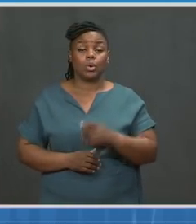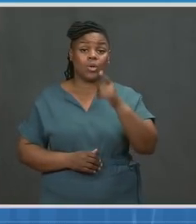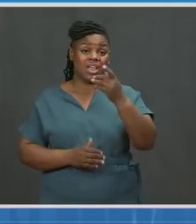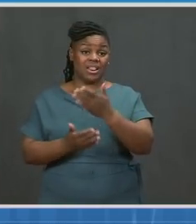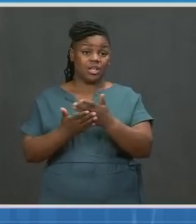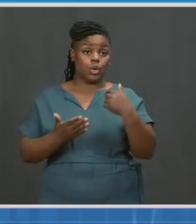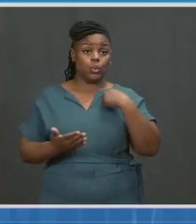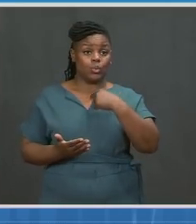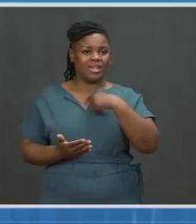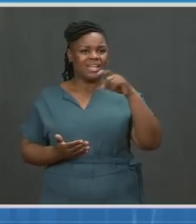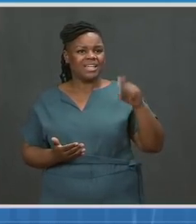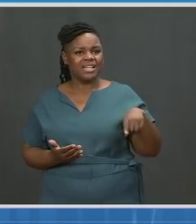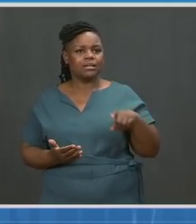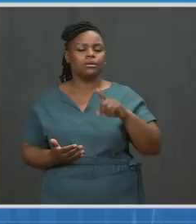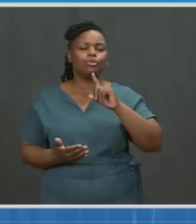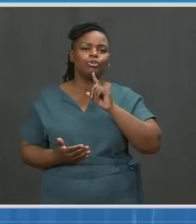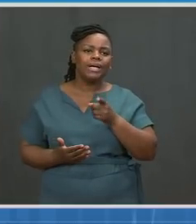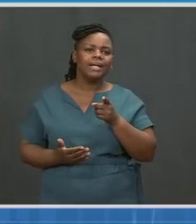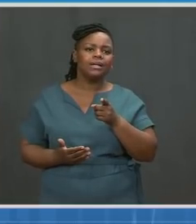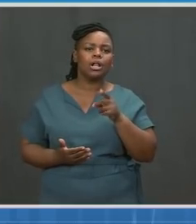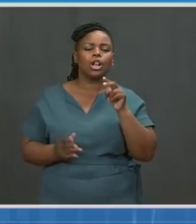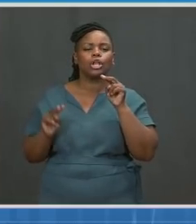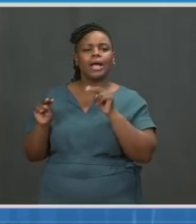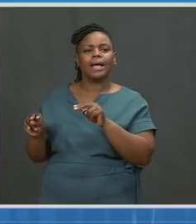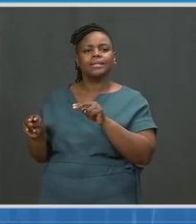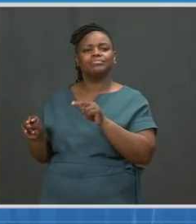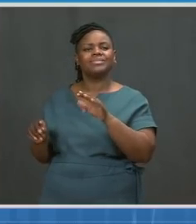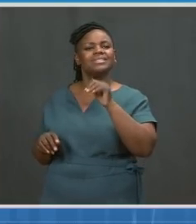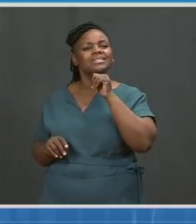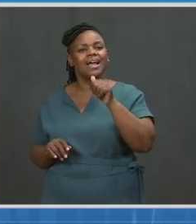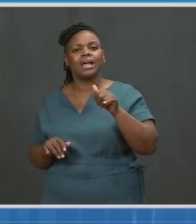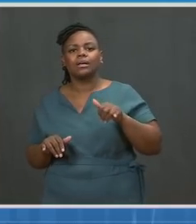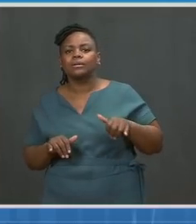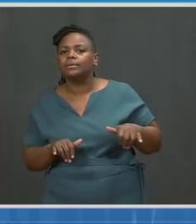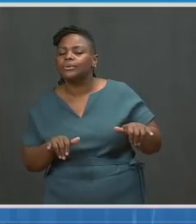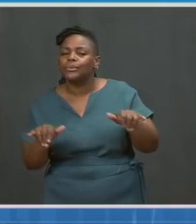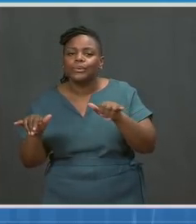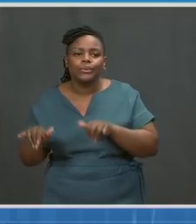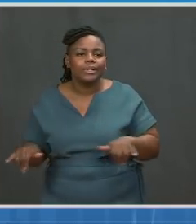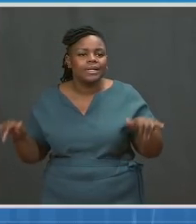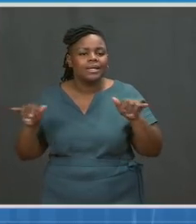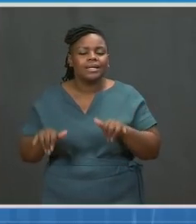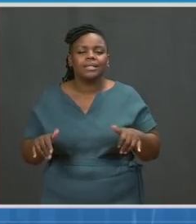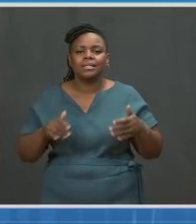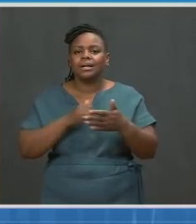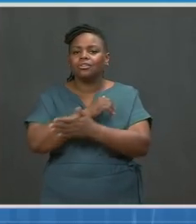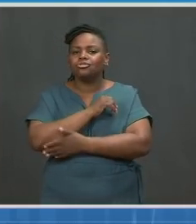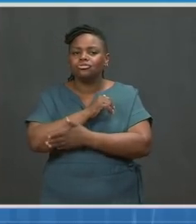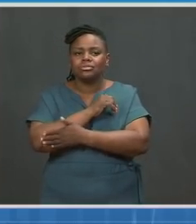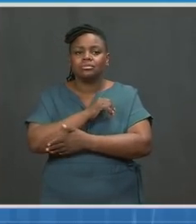is the lack of uniformity of vaccination rates across this country. It was previously brought up: Not every state, not every county